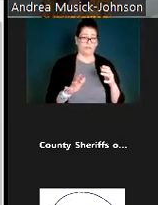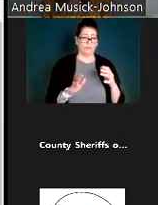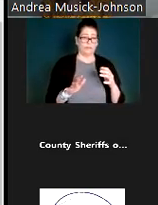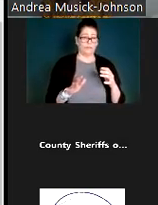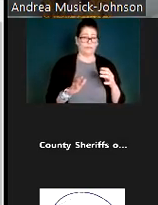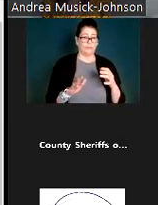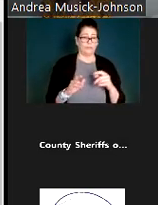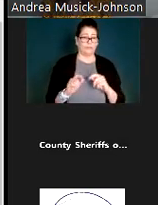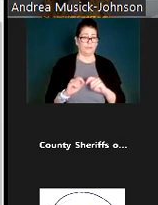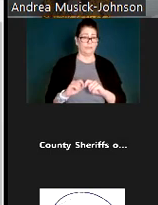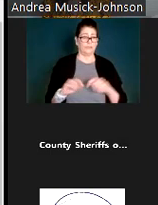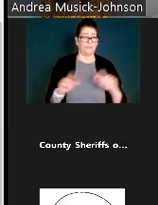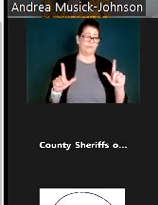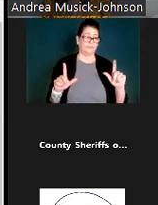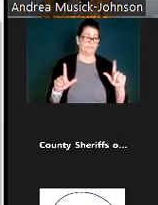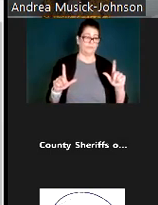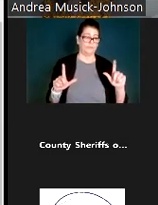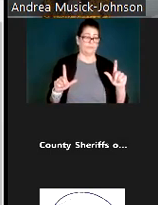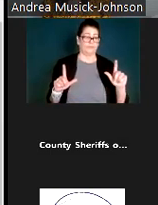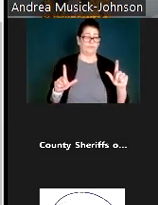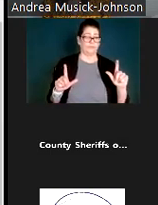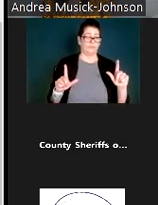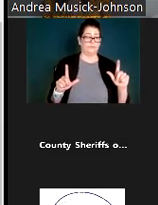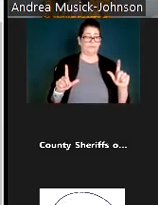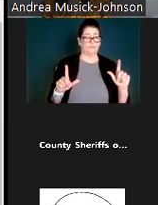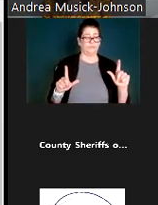to a page. Give me a minute, I apologize.